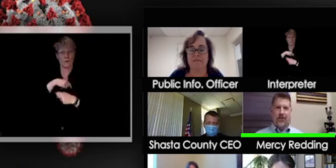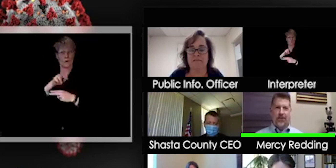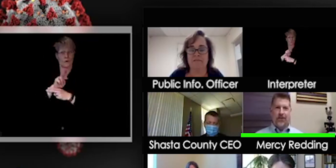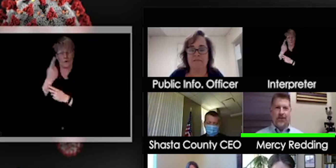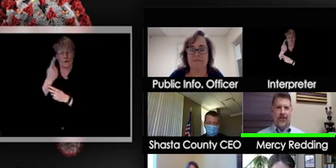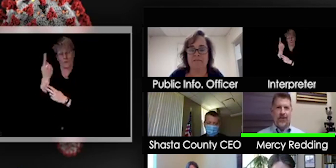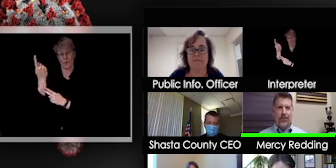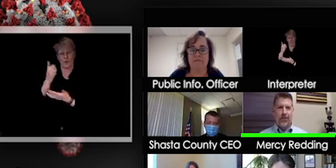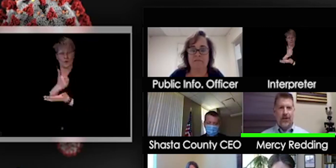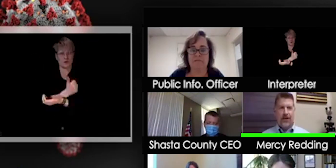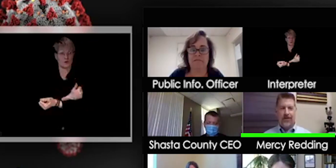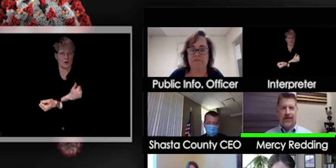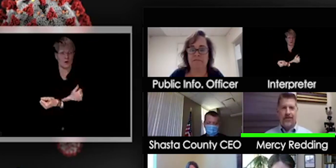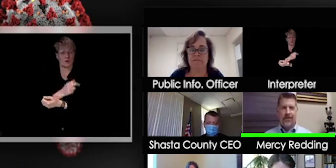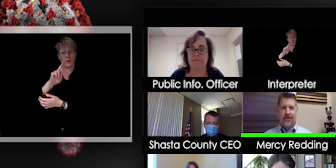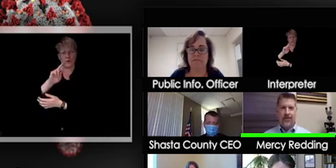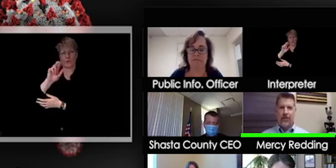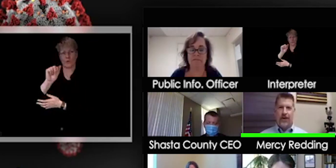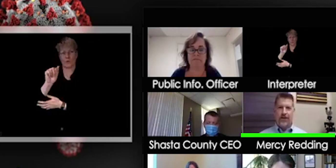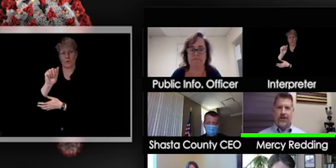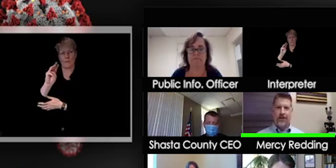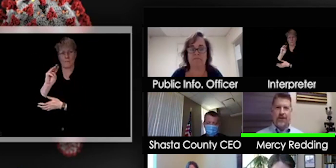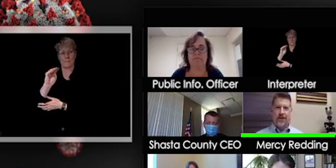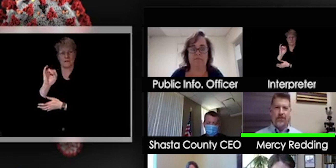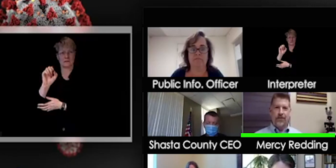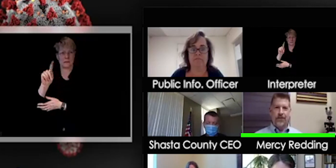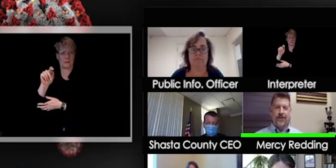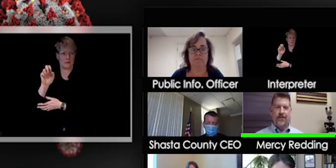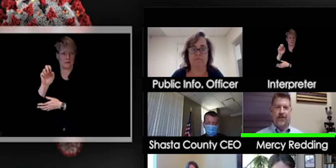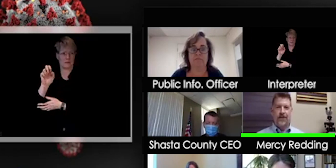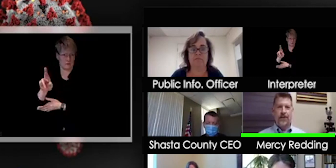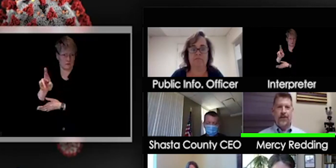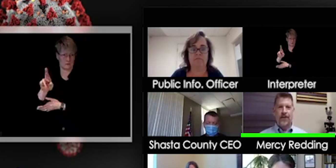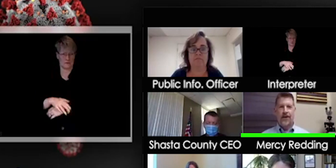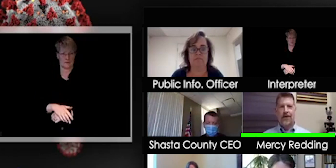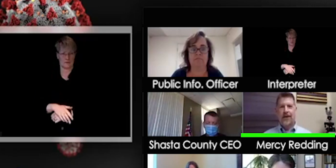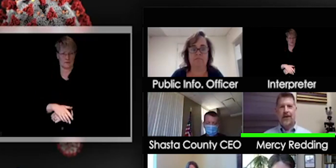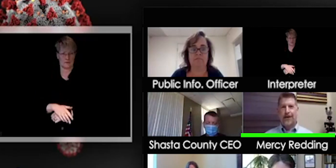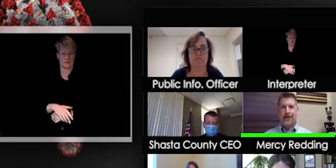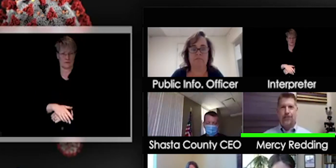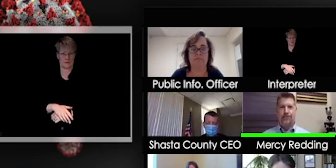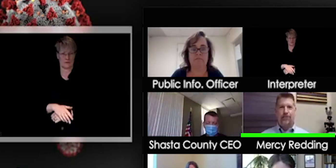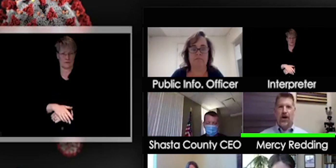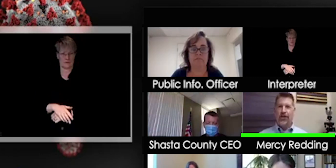appears to have been pretty effective for the few patients that have received it, but